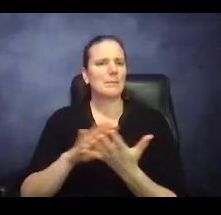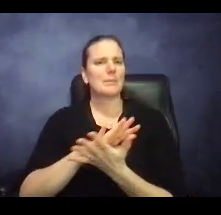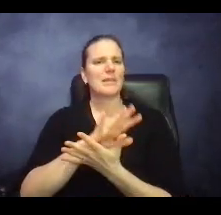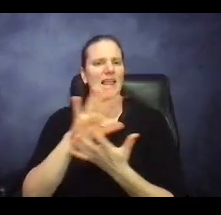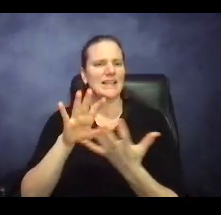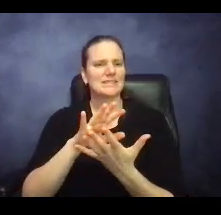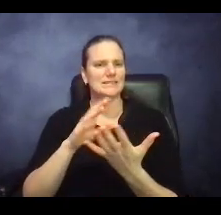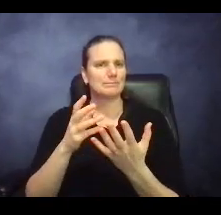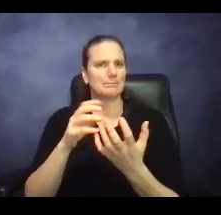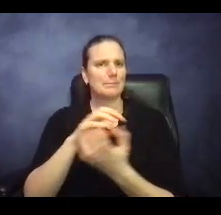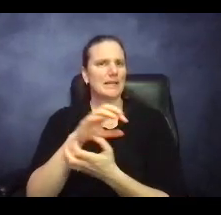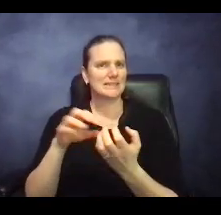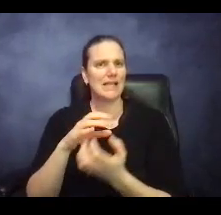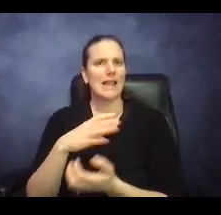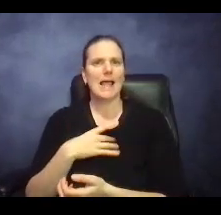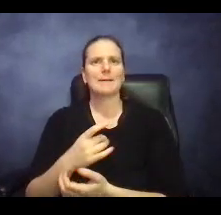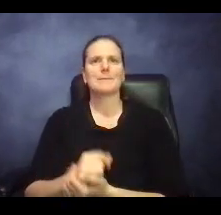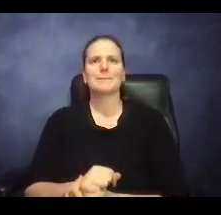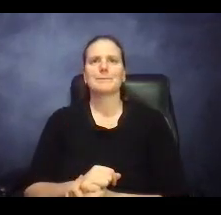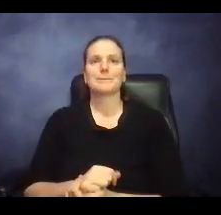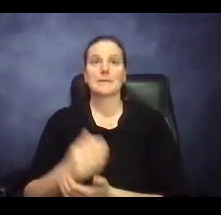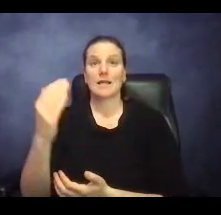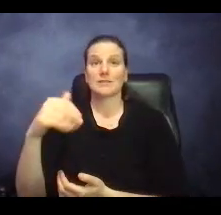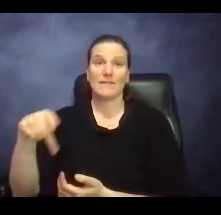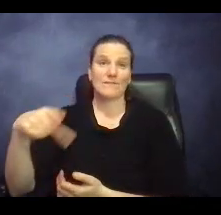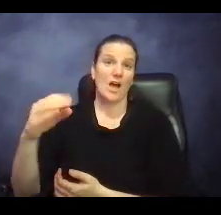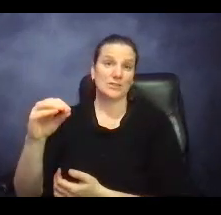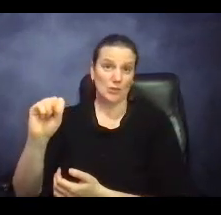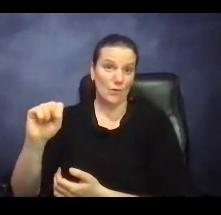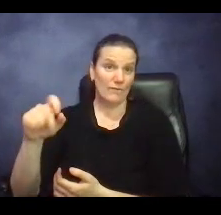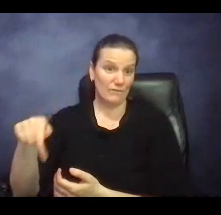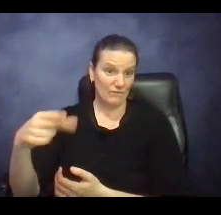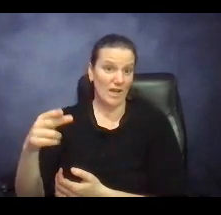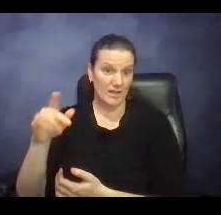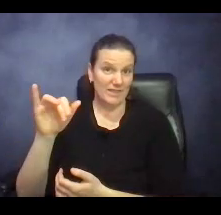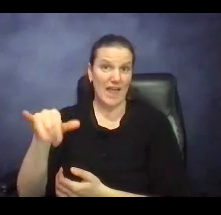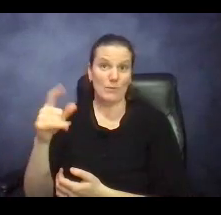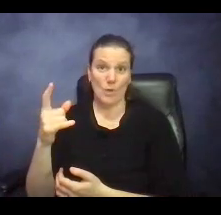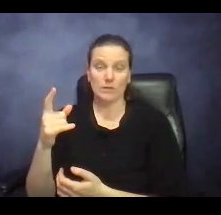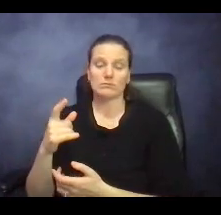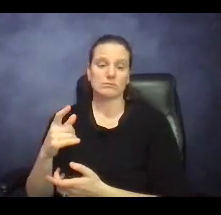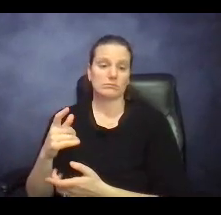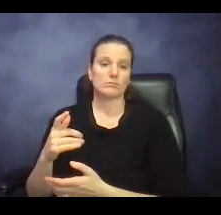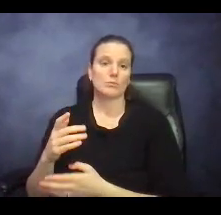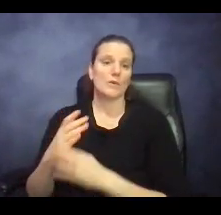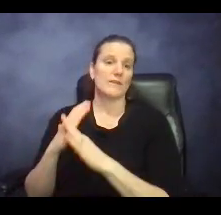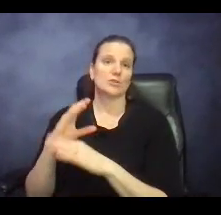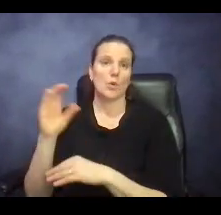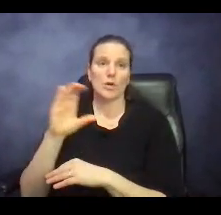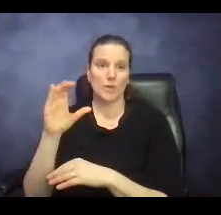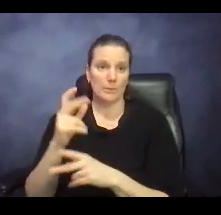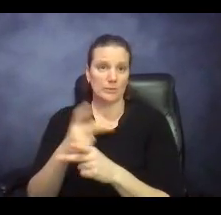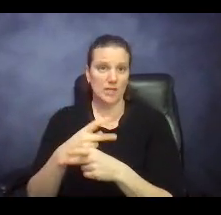Phosphatidylserine also prevents that cortisol production and that and those on that steroidogenic pathway.